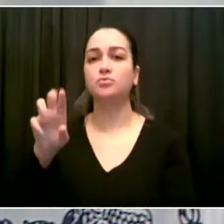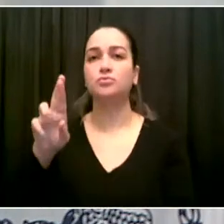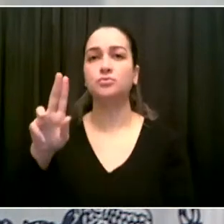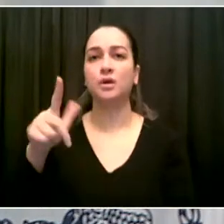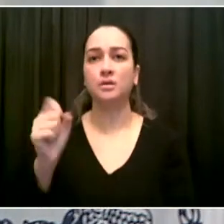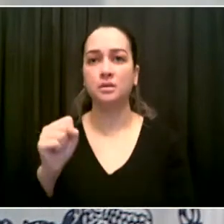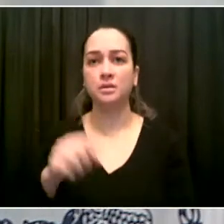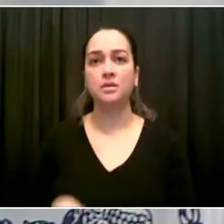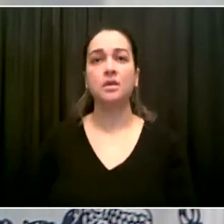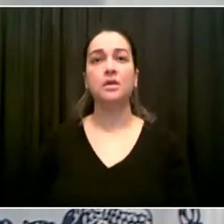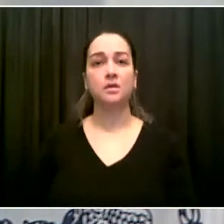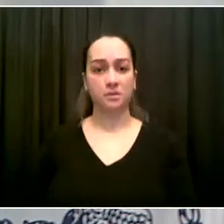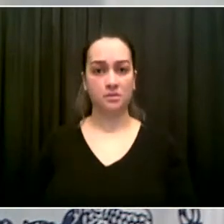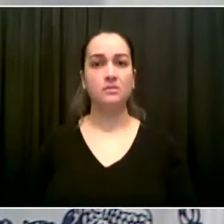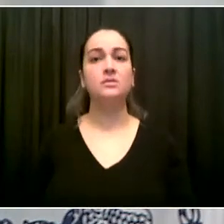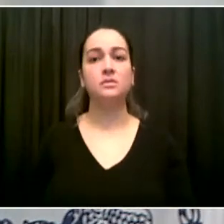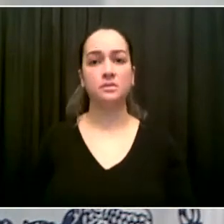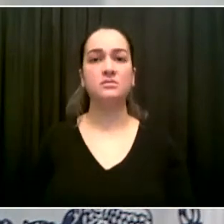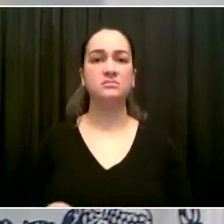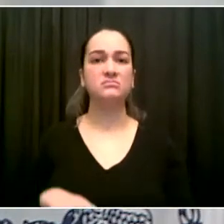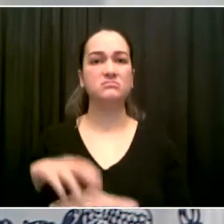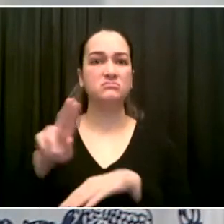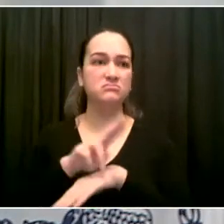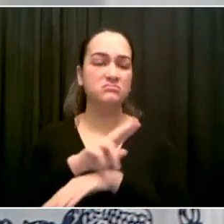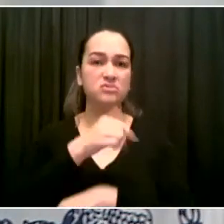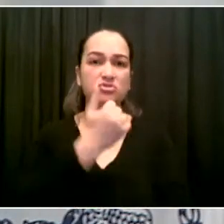HAVE SEEN N S IS IA INCREASE IN OPIOID OVERDOSES